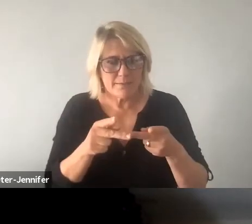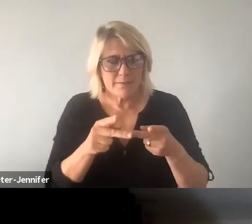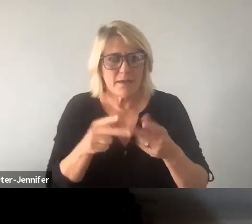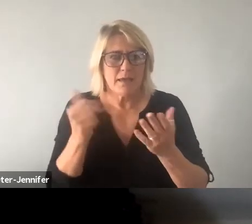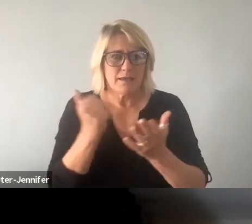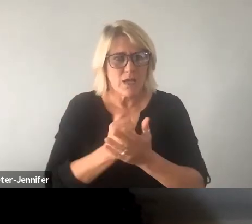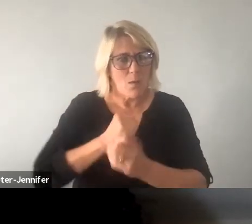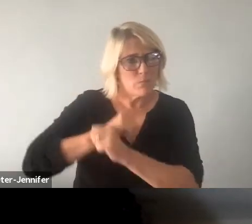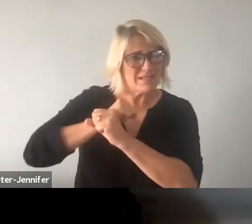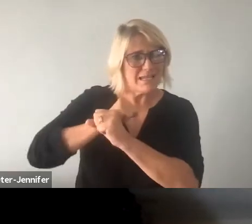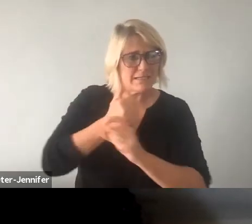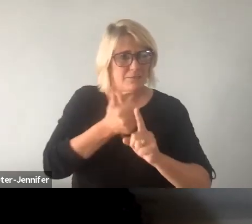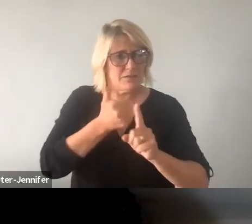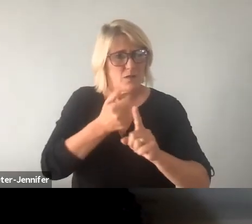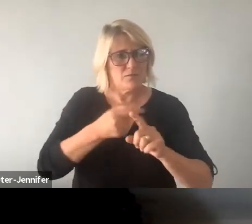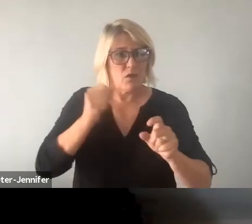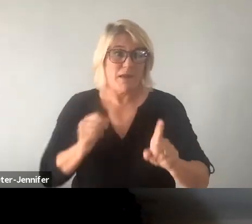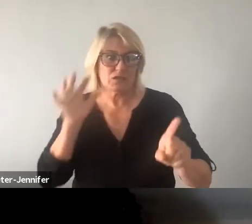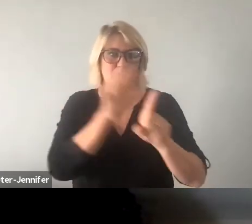sometimes asking for accommodations